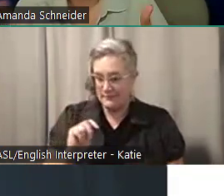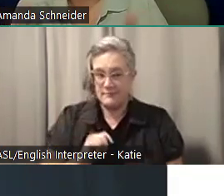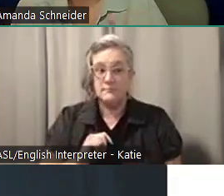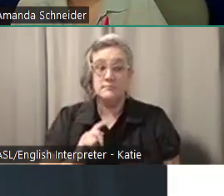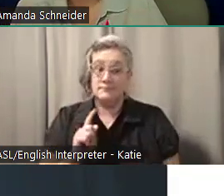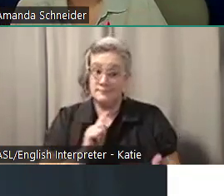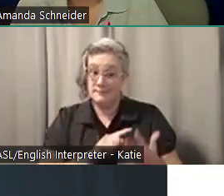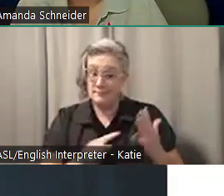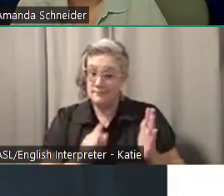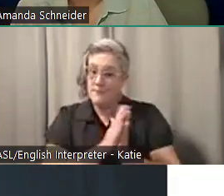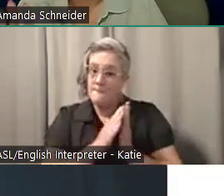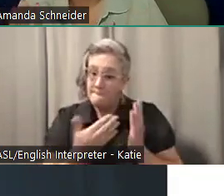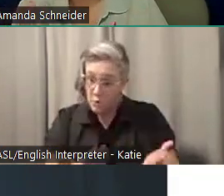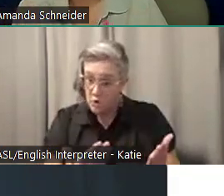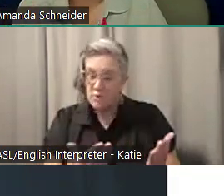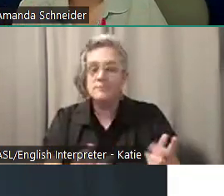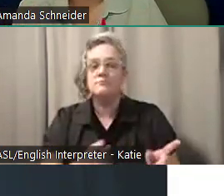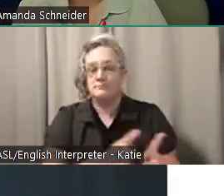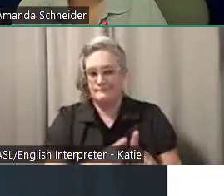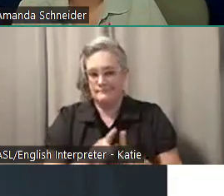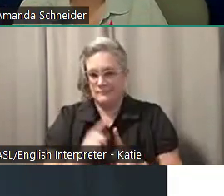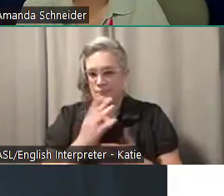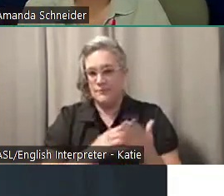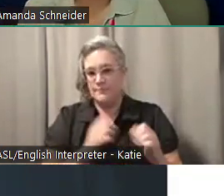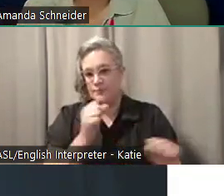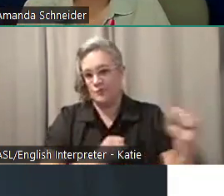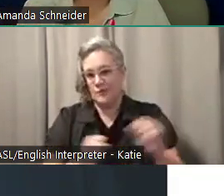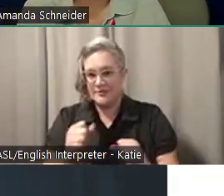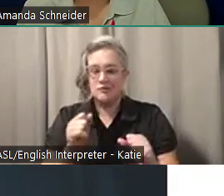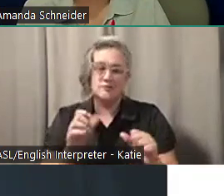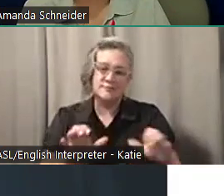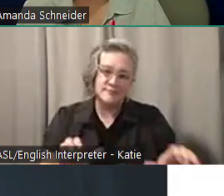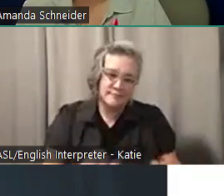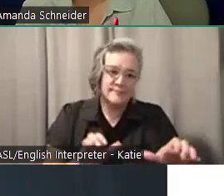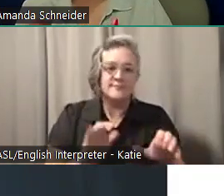books that also come with strategies and activities that you can do at home.